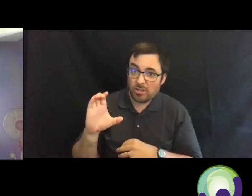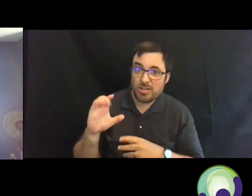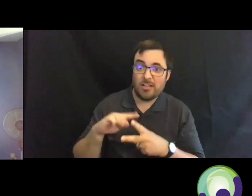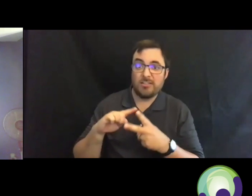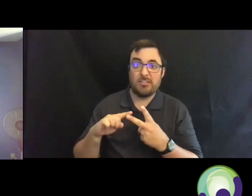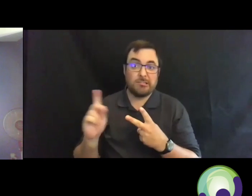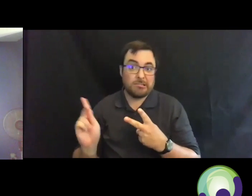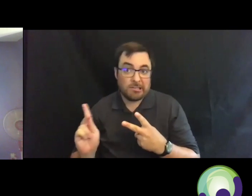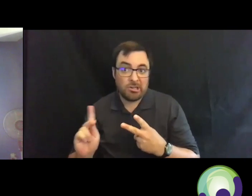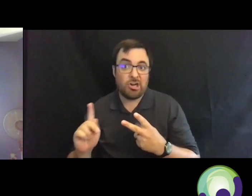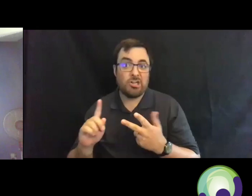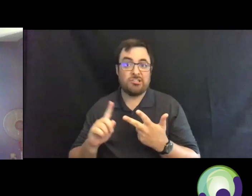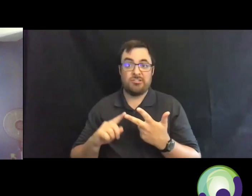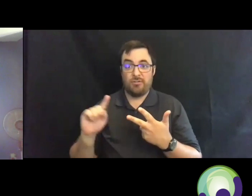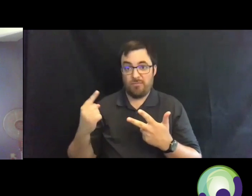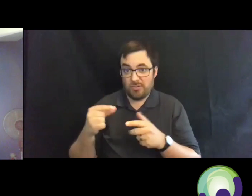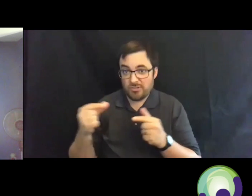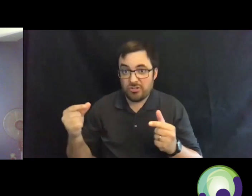first grade that they've found to be helpful? What have